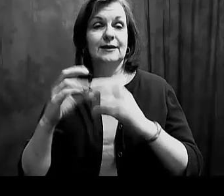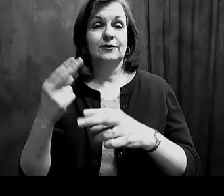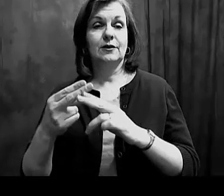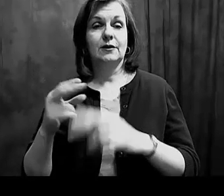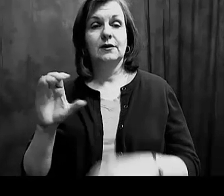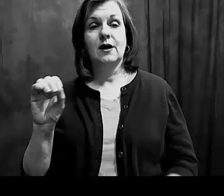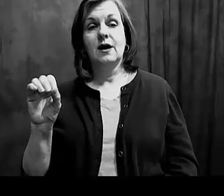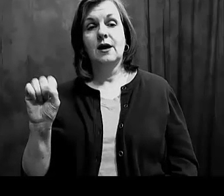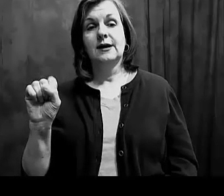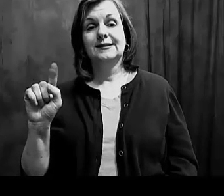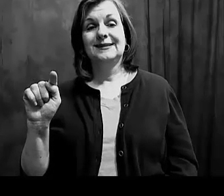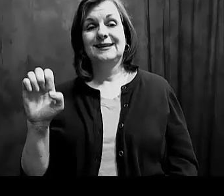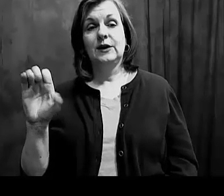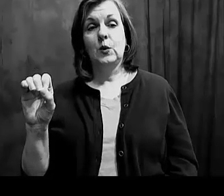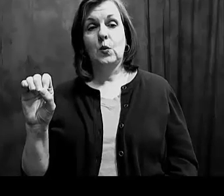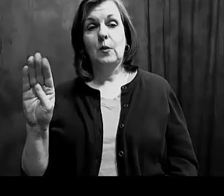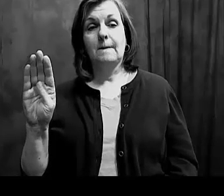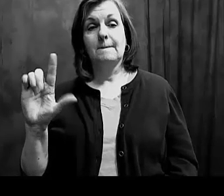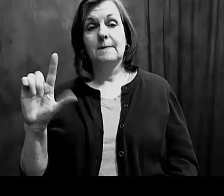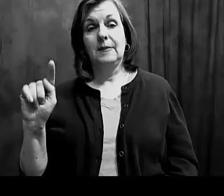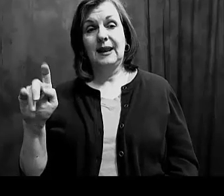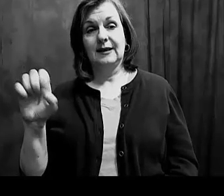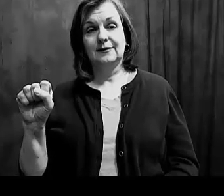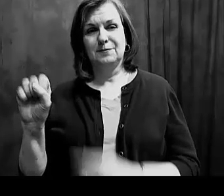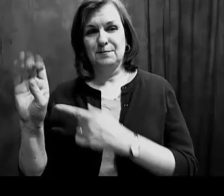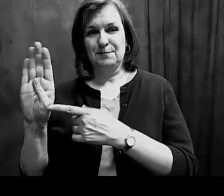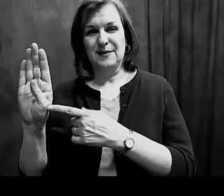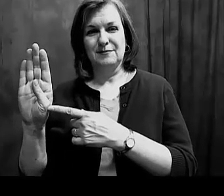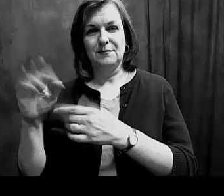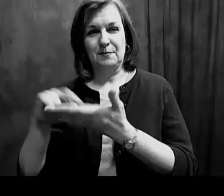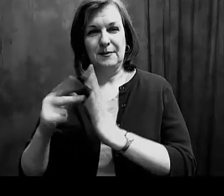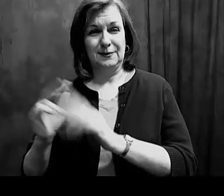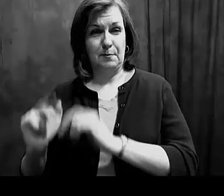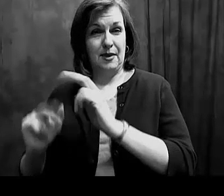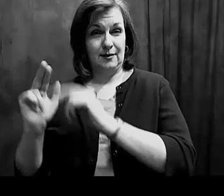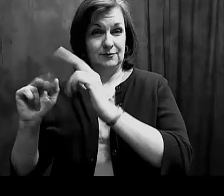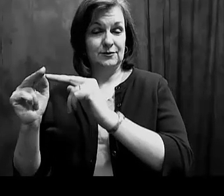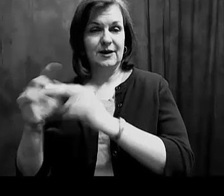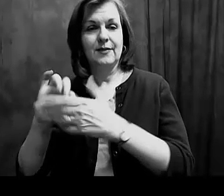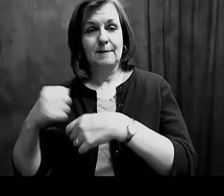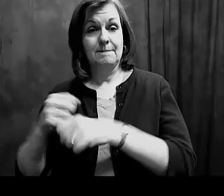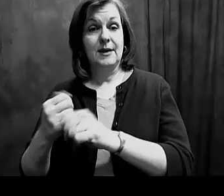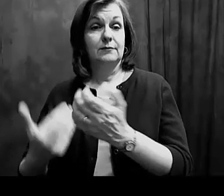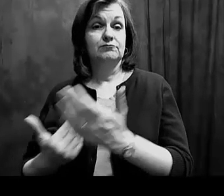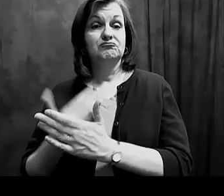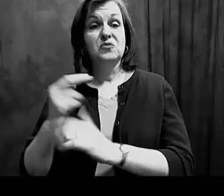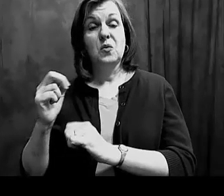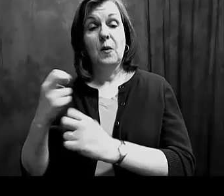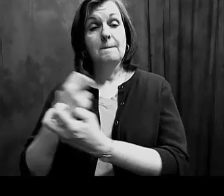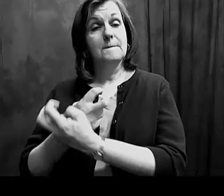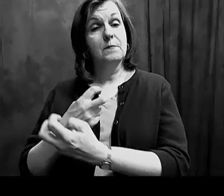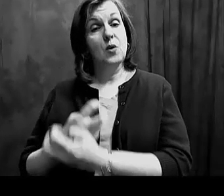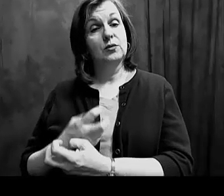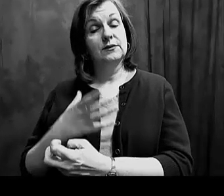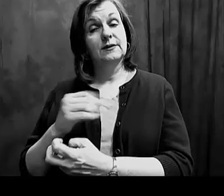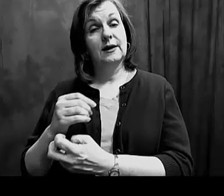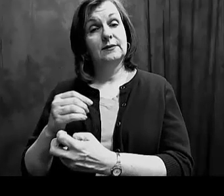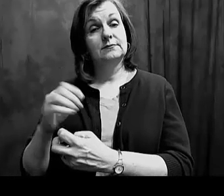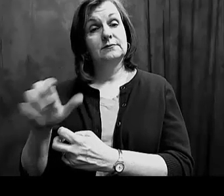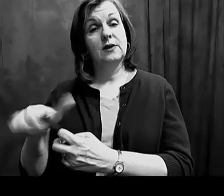blasts build and so they're going to produce new bone for you and materials that allow you